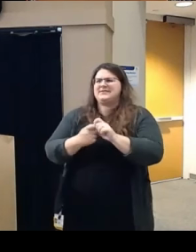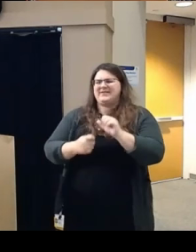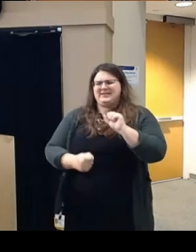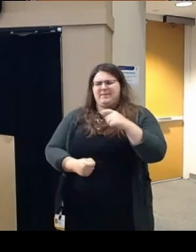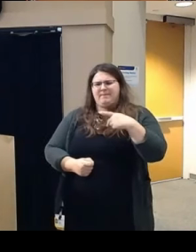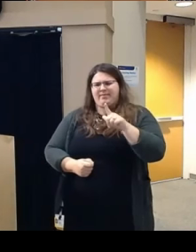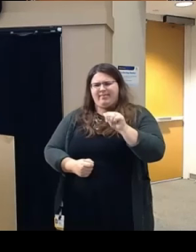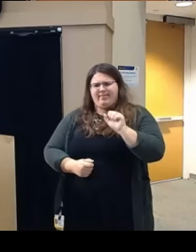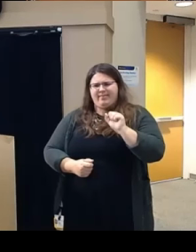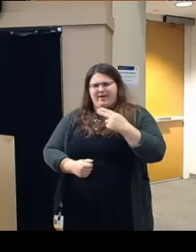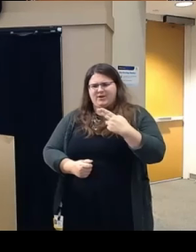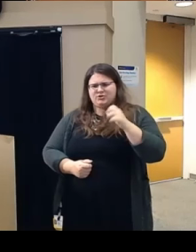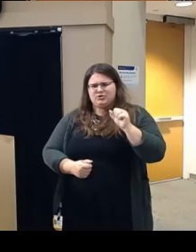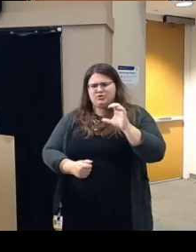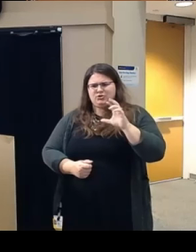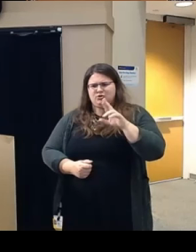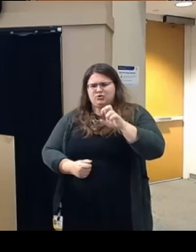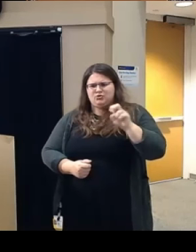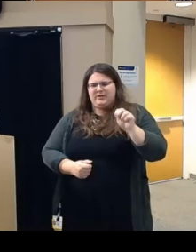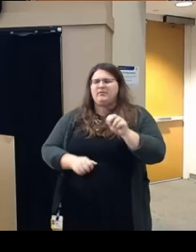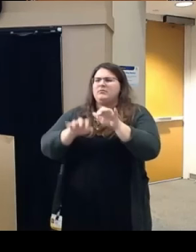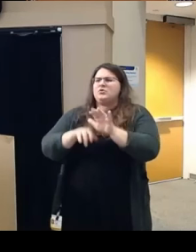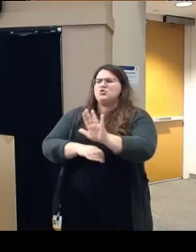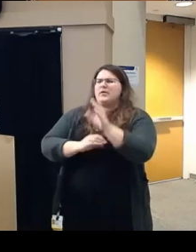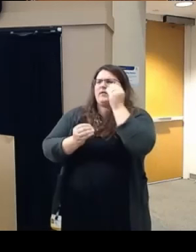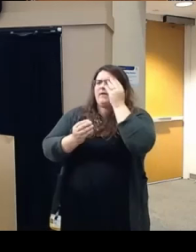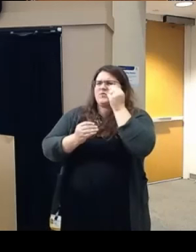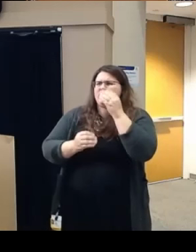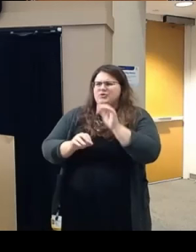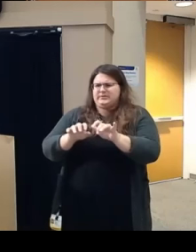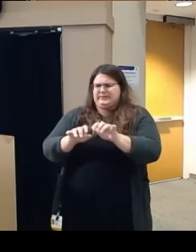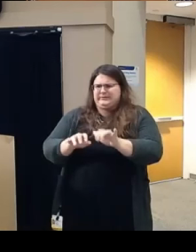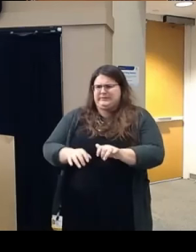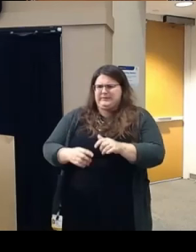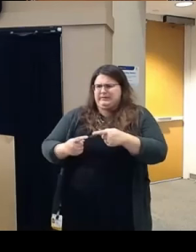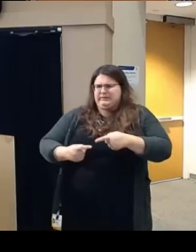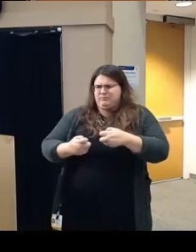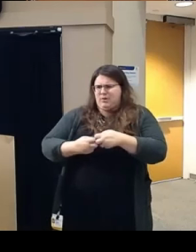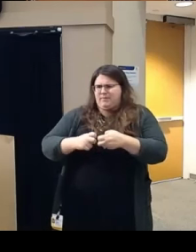about yourself and then it automatically links you with a trainer um via video so that can be